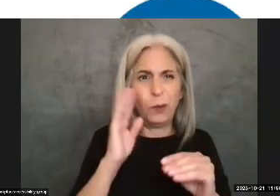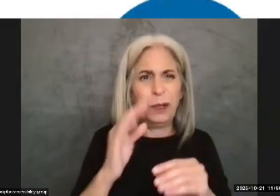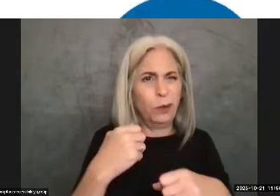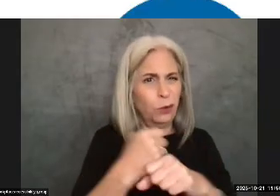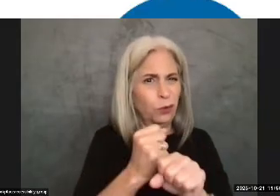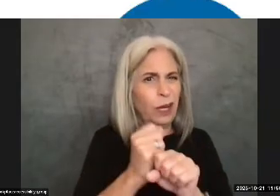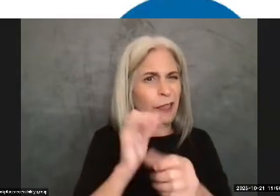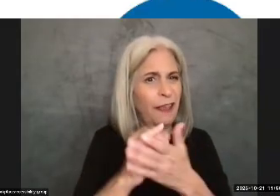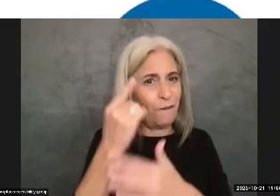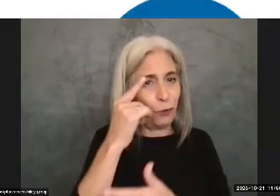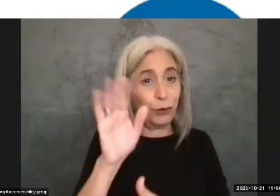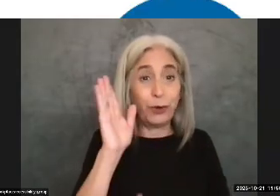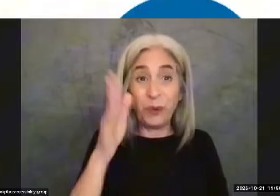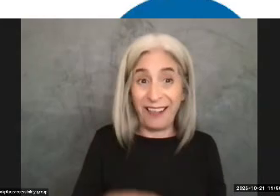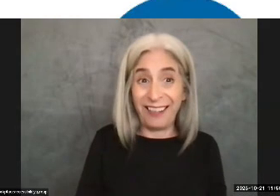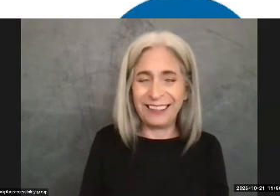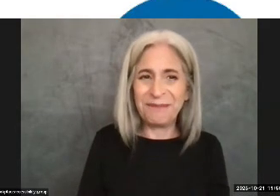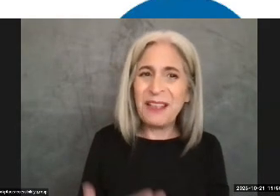Rachel Paul, IAAP: We can get one created for you.